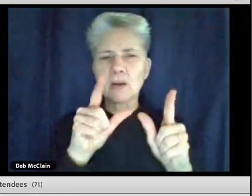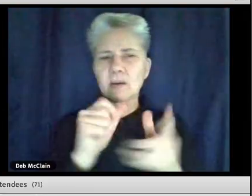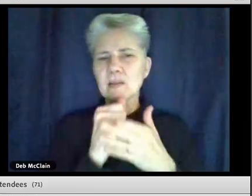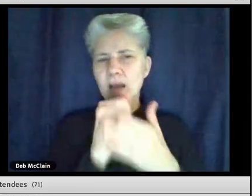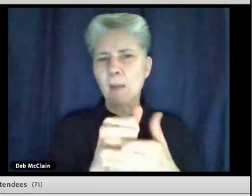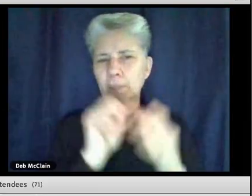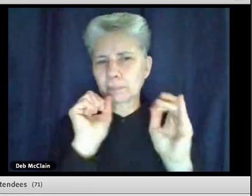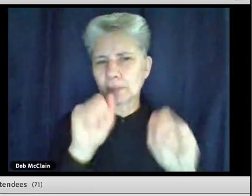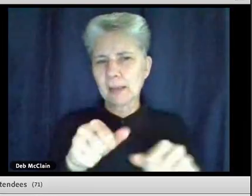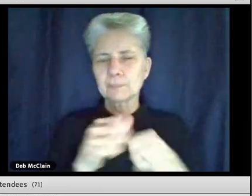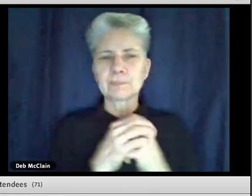that might be helpful.